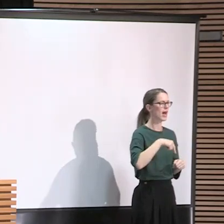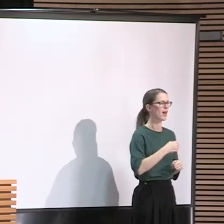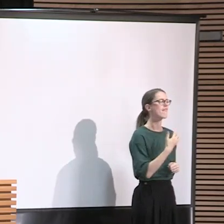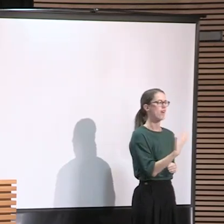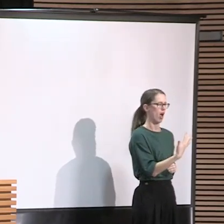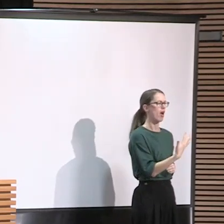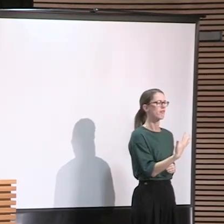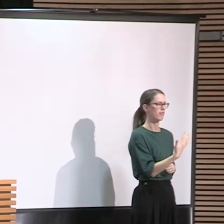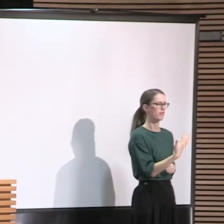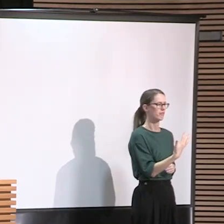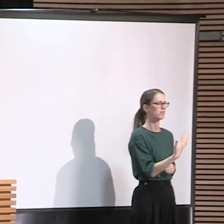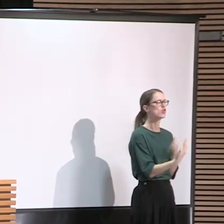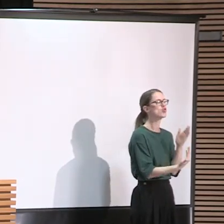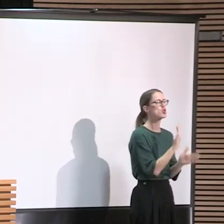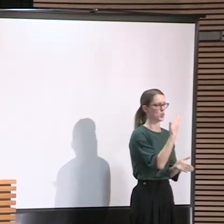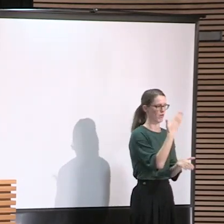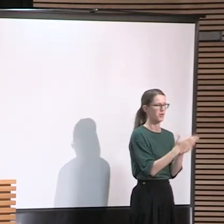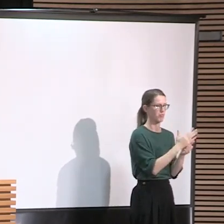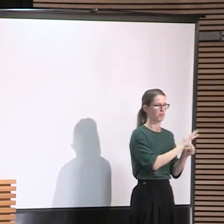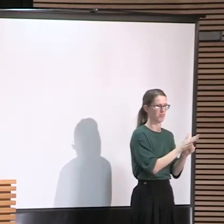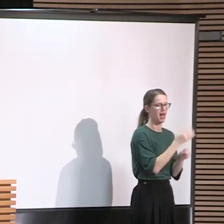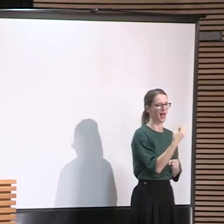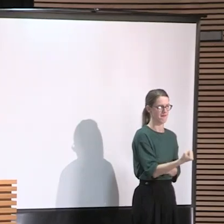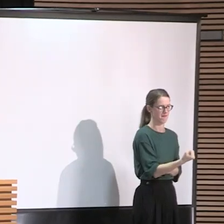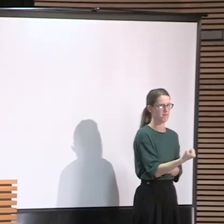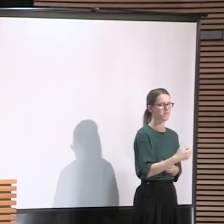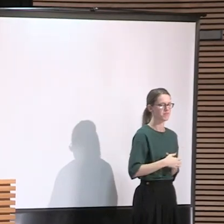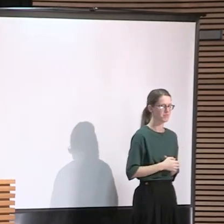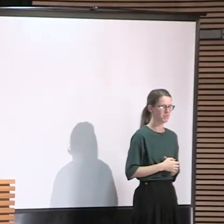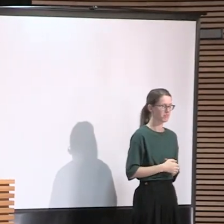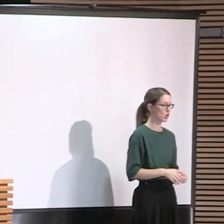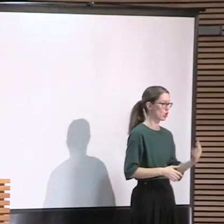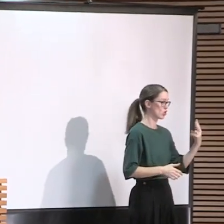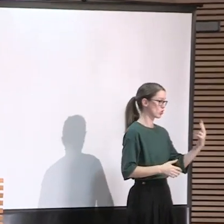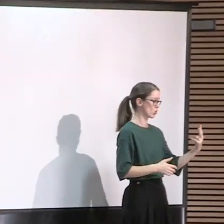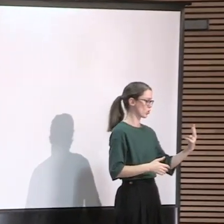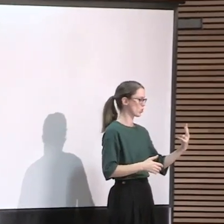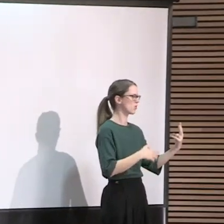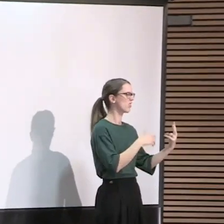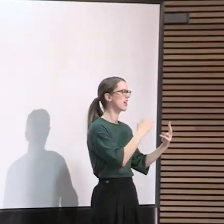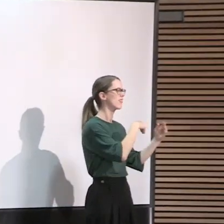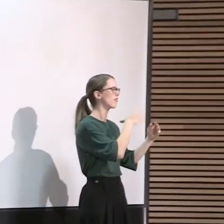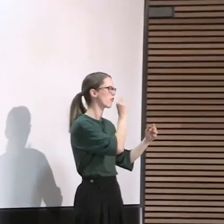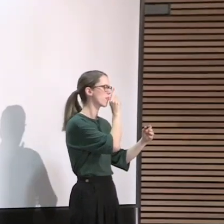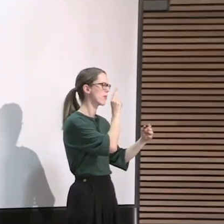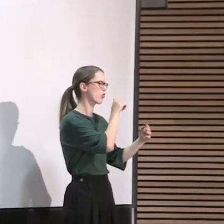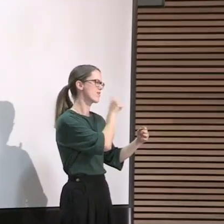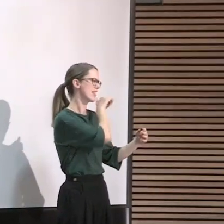Thank you, Minister. Kia ora koutou katoa. Today, there are a